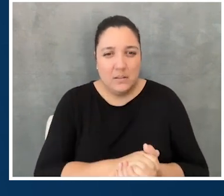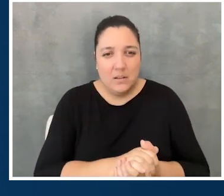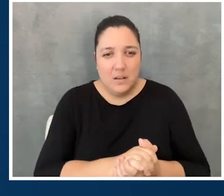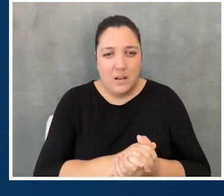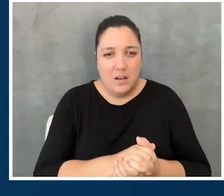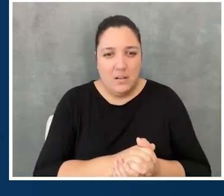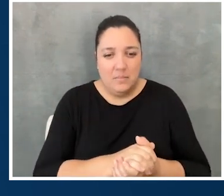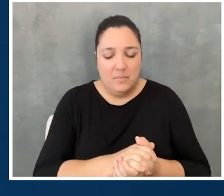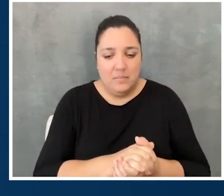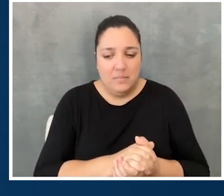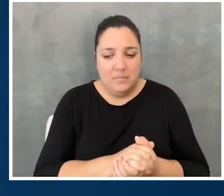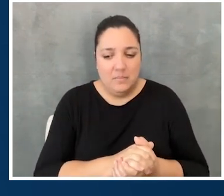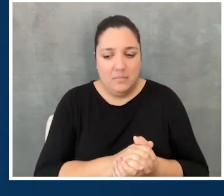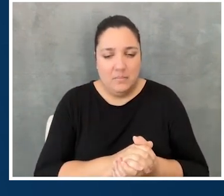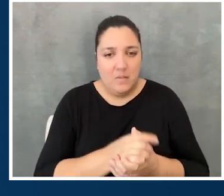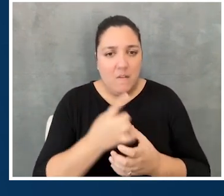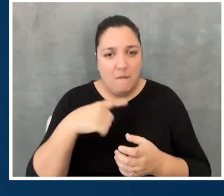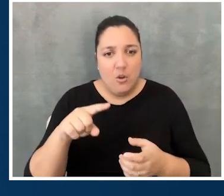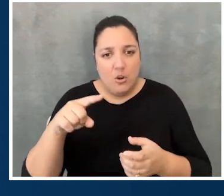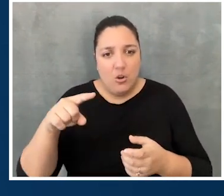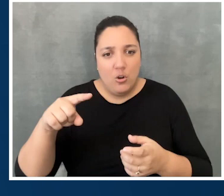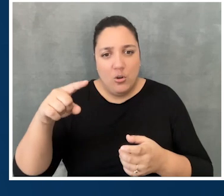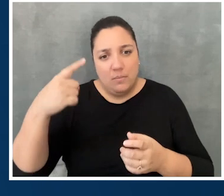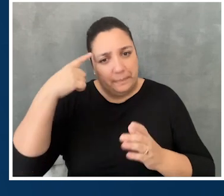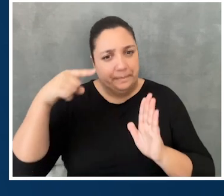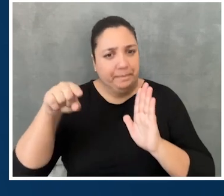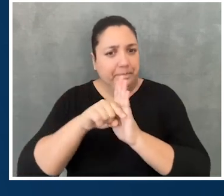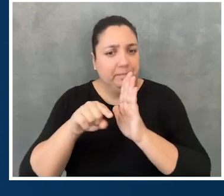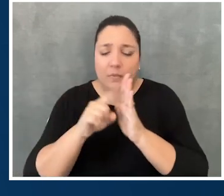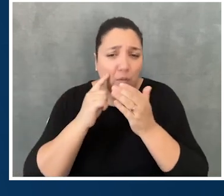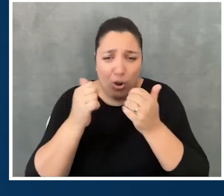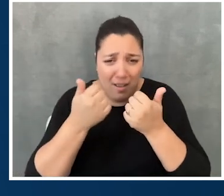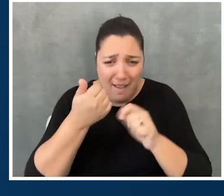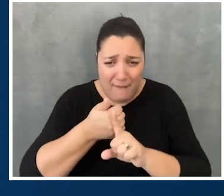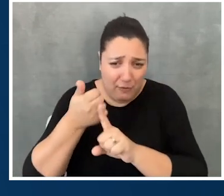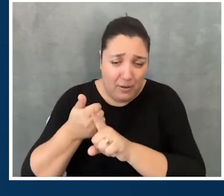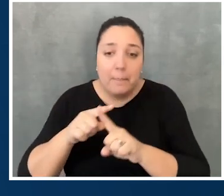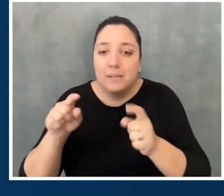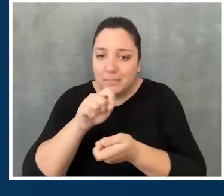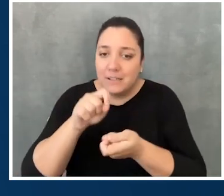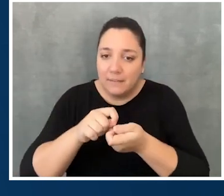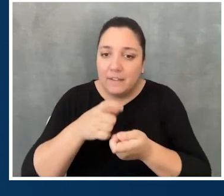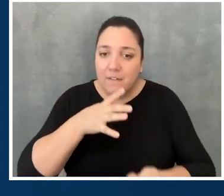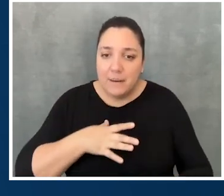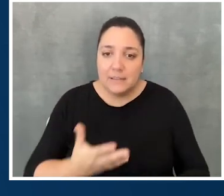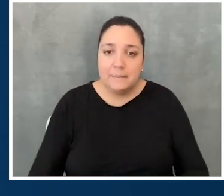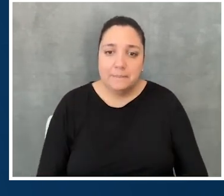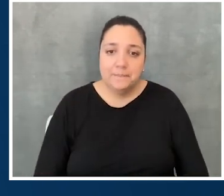when it comes to stigmas within every movement, but specifically within the feminist movement.